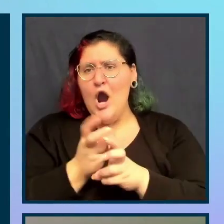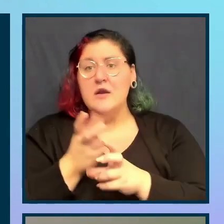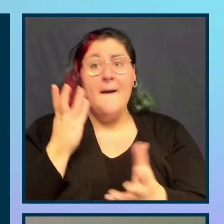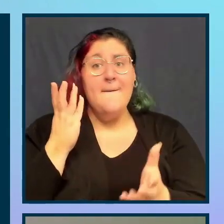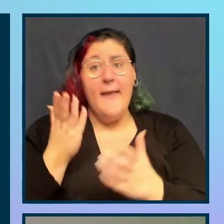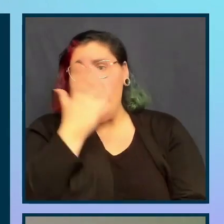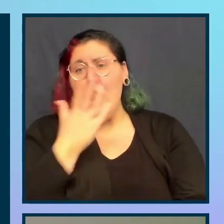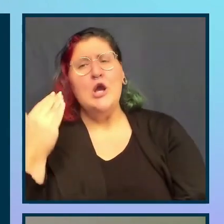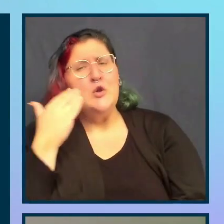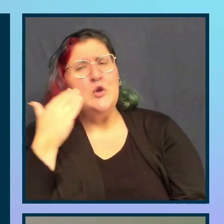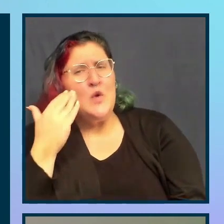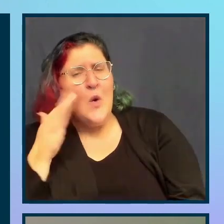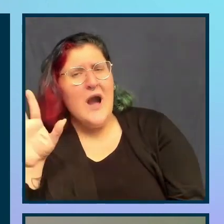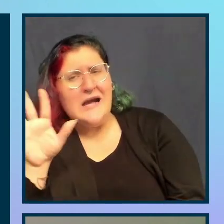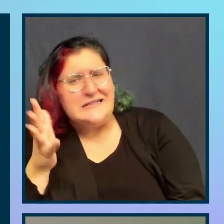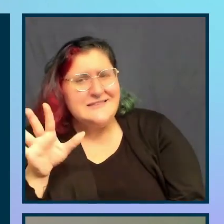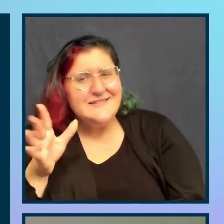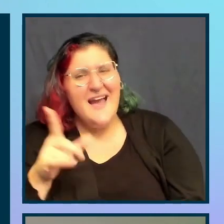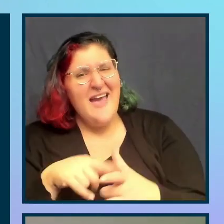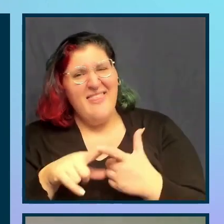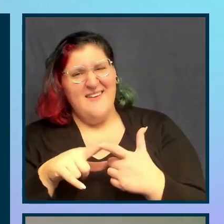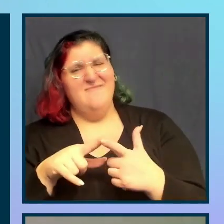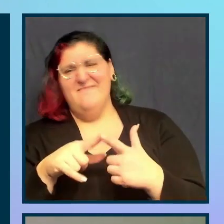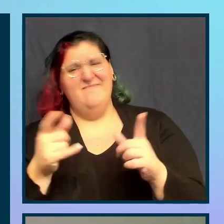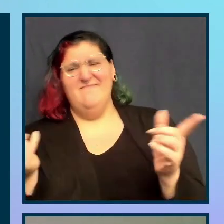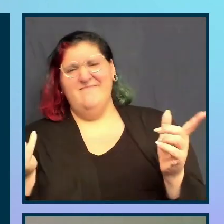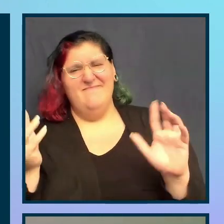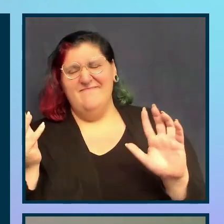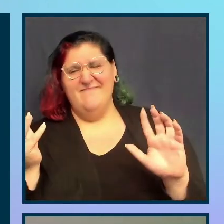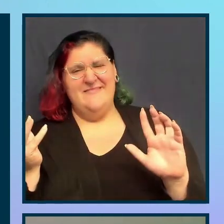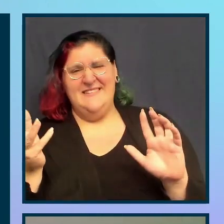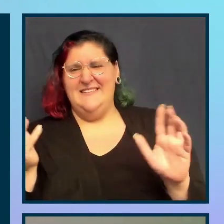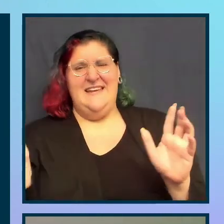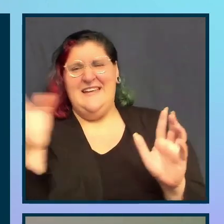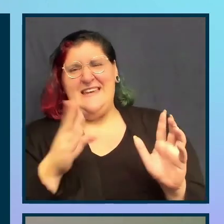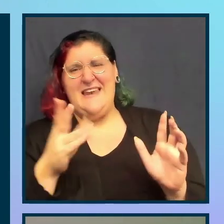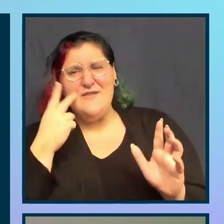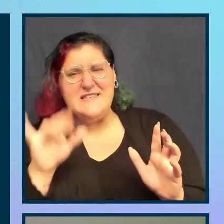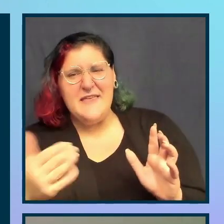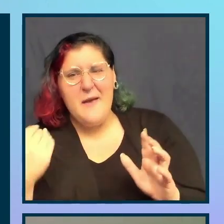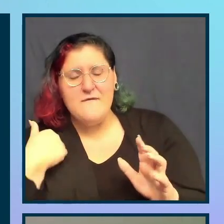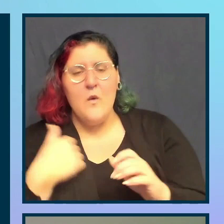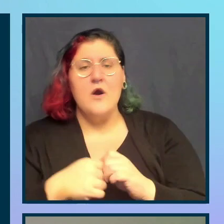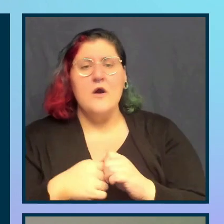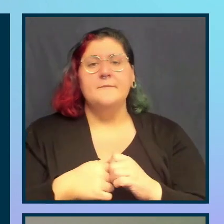Some other examples are say, you are building a grid, but it has edit capability and also selection,